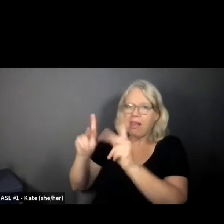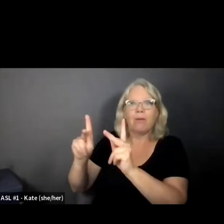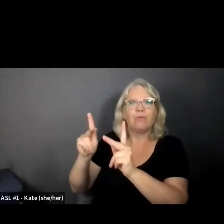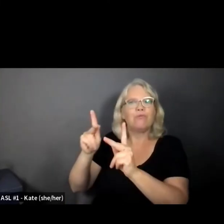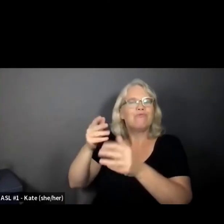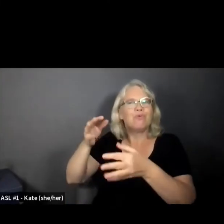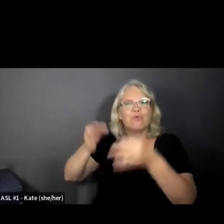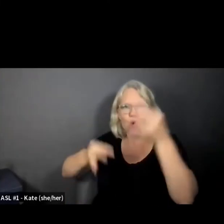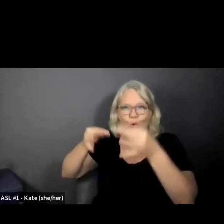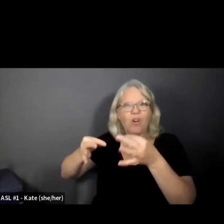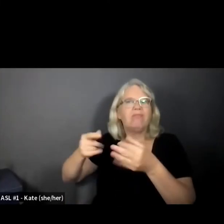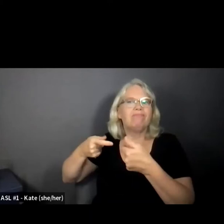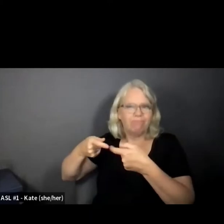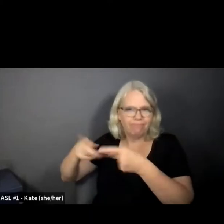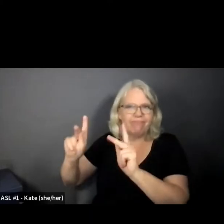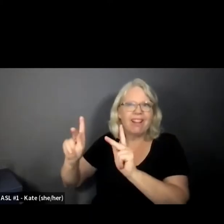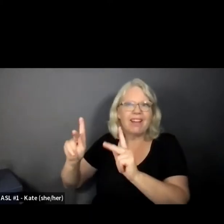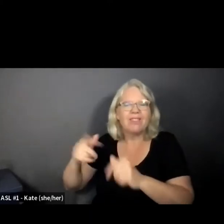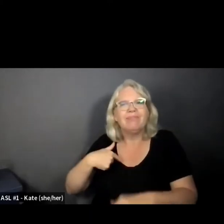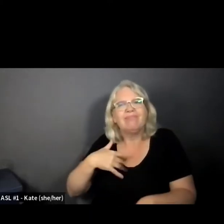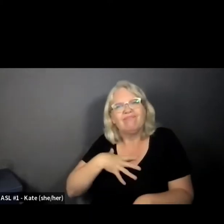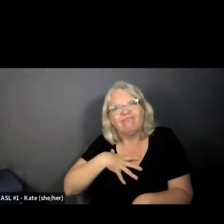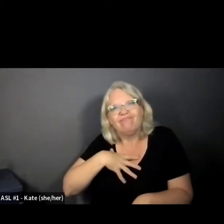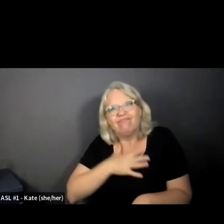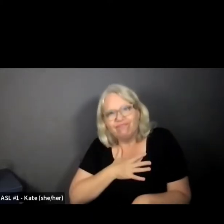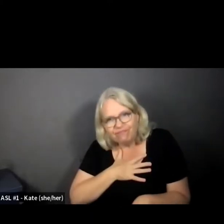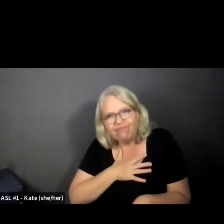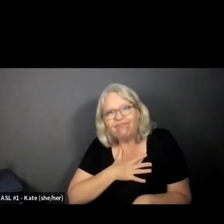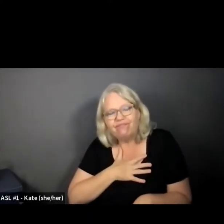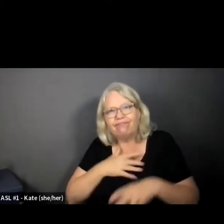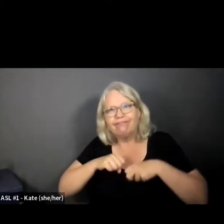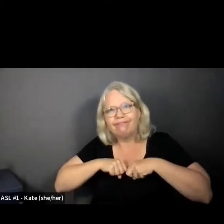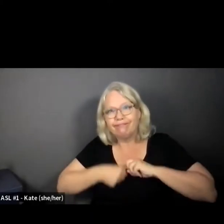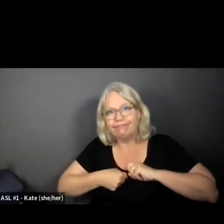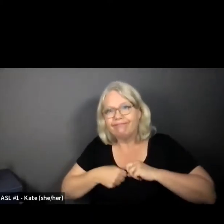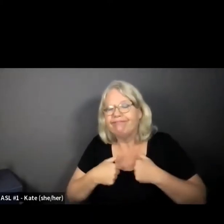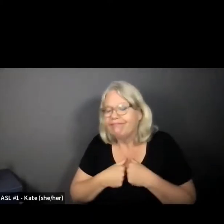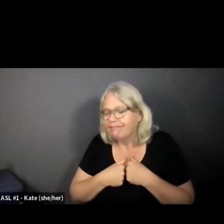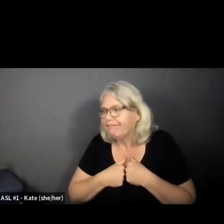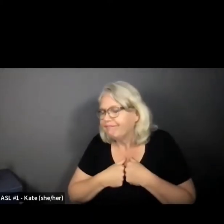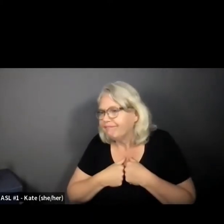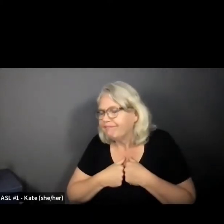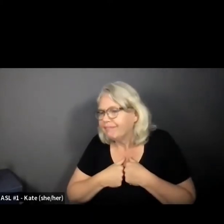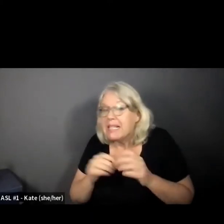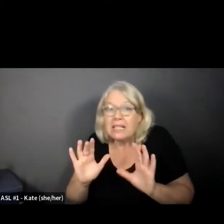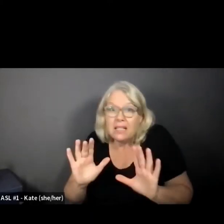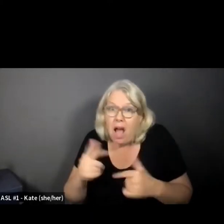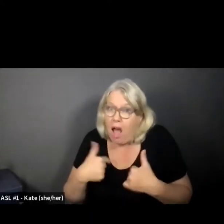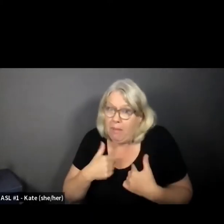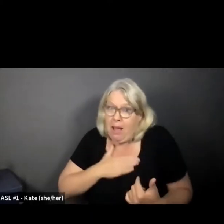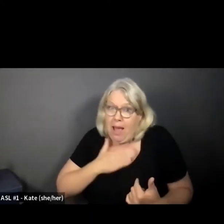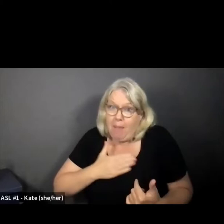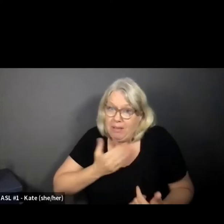AND I WOULD BE HAPPY TO SHARE WITH YOU MY THOUGHTS ON THAT BECAUSE I THINK IT'S REGRETFUL